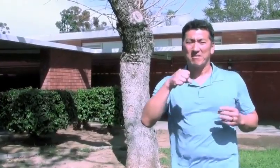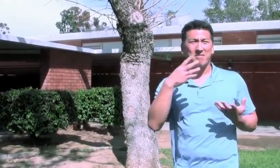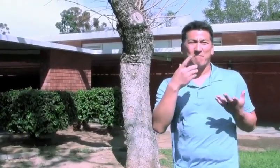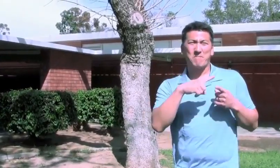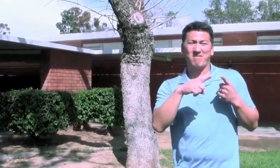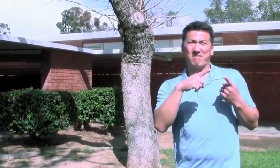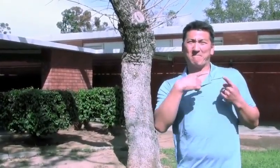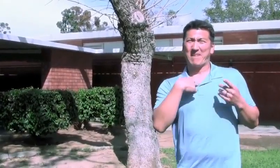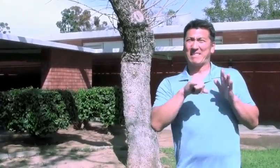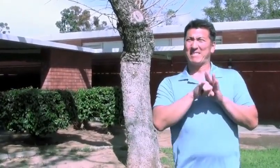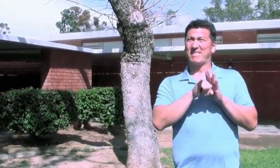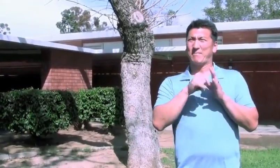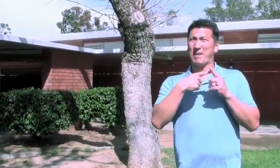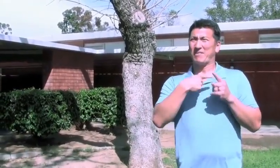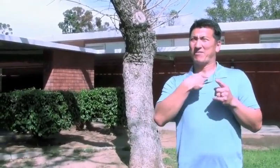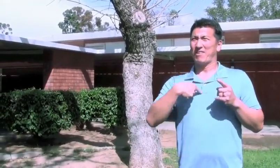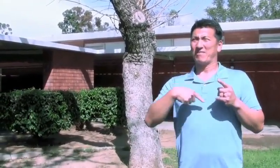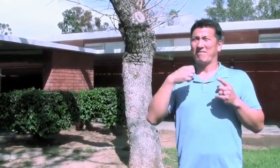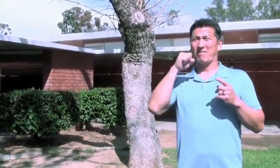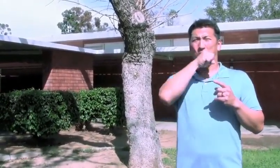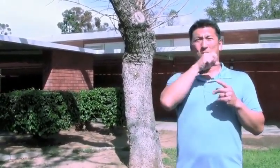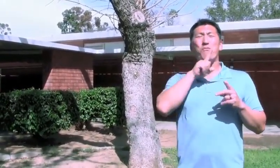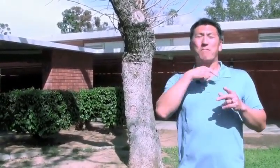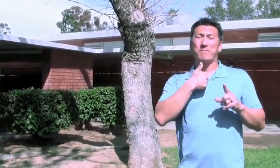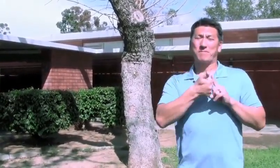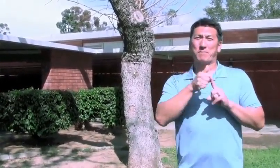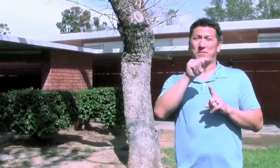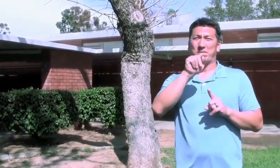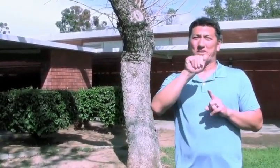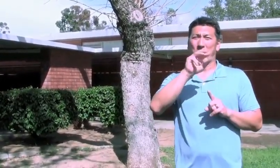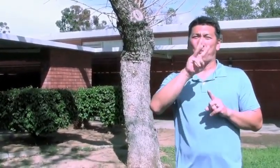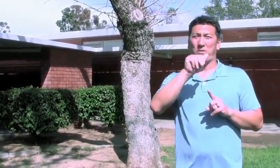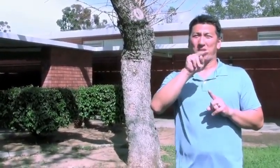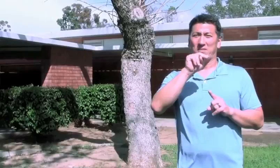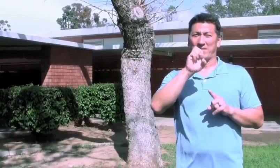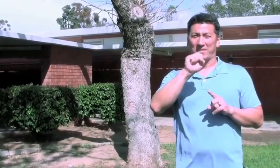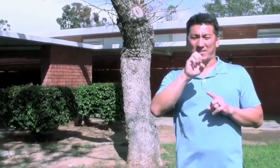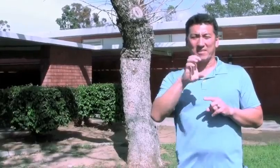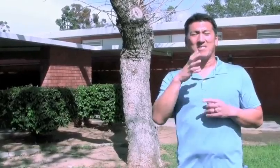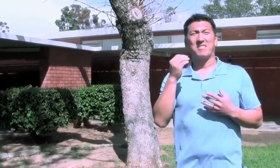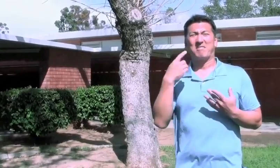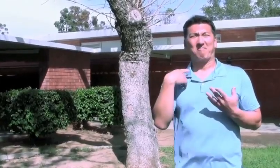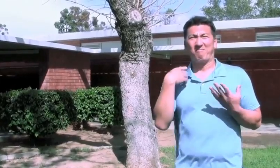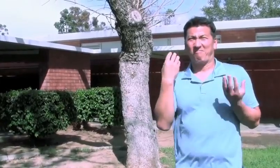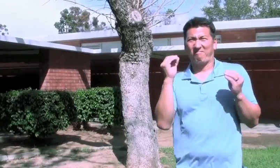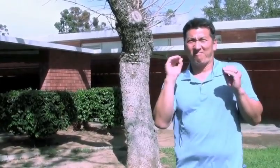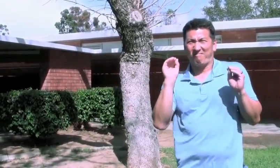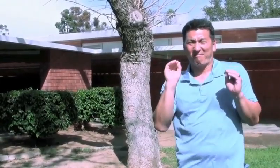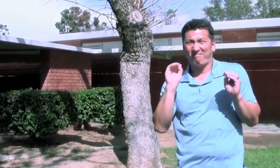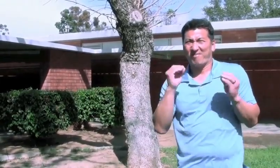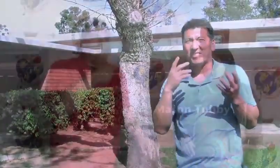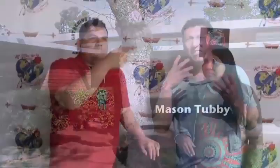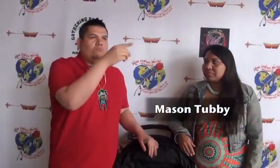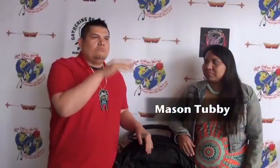I knew from my parents that we were Taiwanese, but I didn’t have any sense of what that really meant.